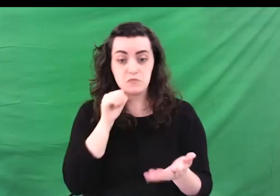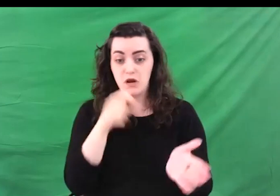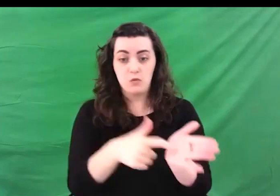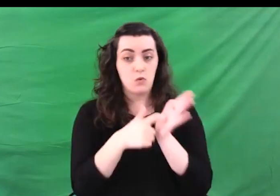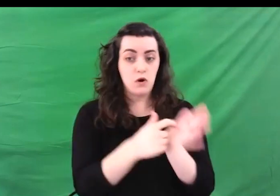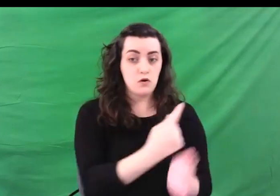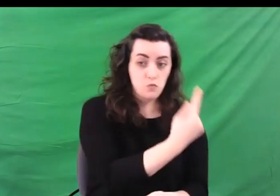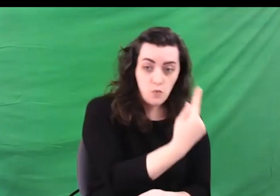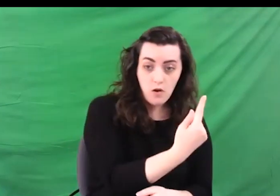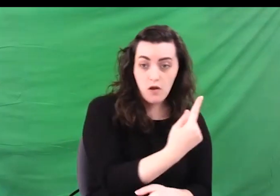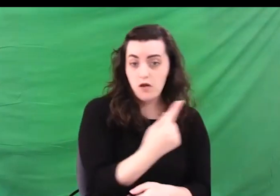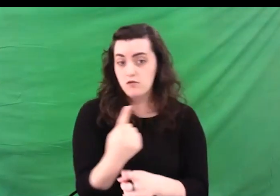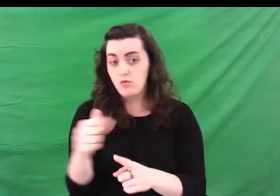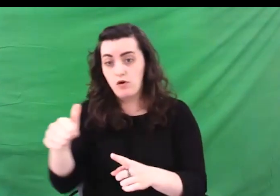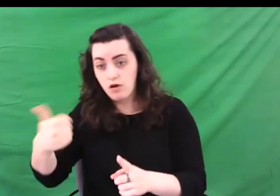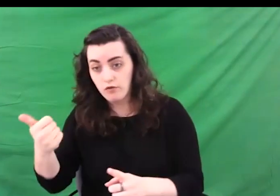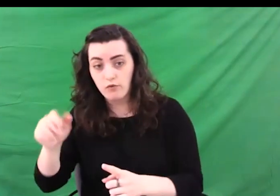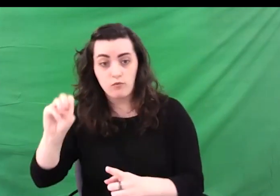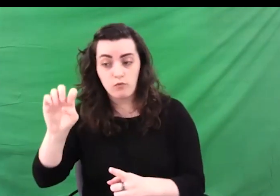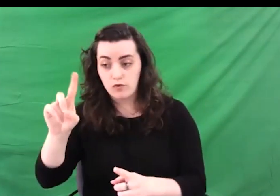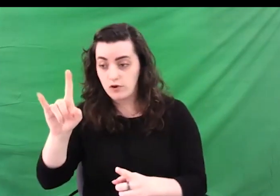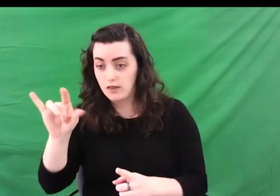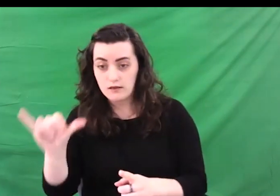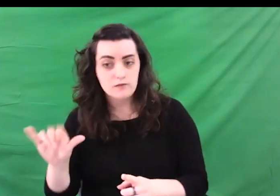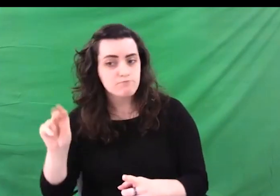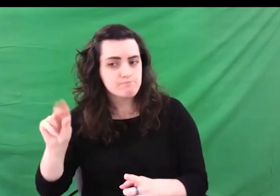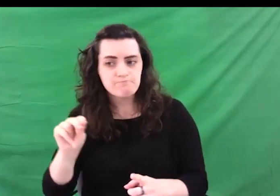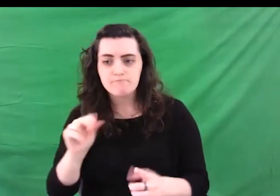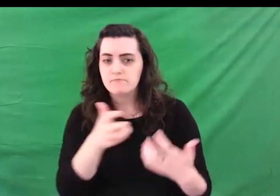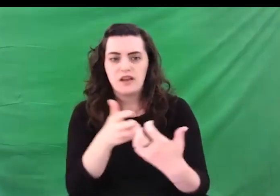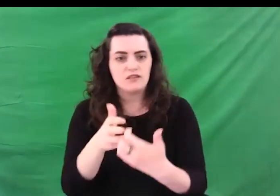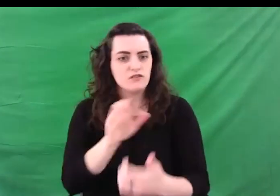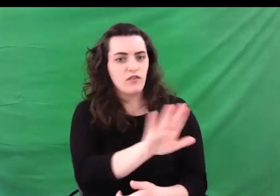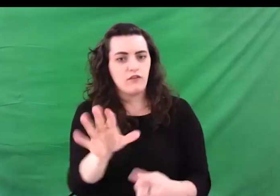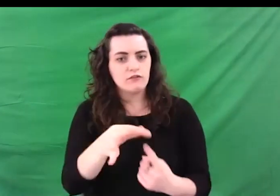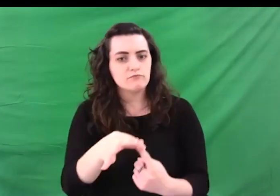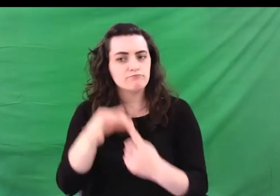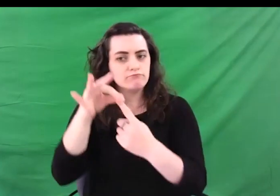Again, it really has to do with the student's unique needs and strengths and what makes sense to them.